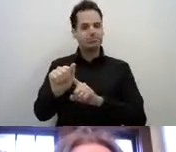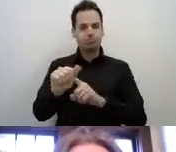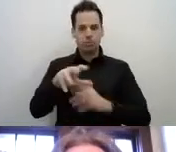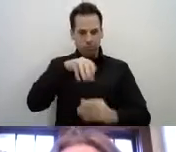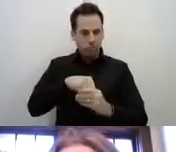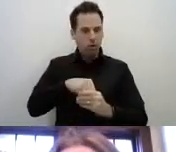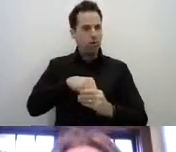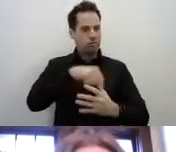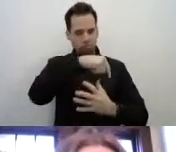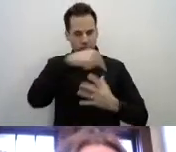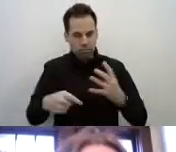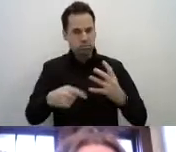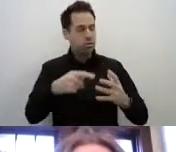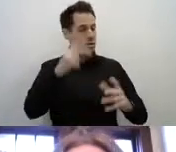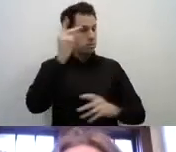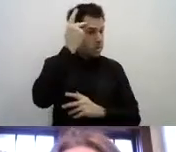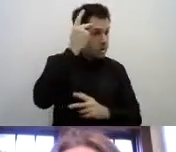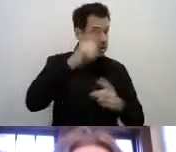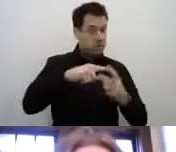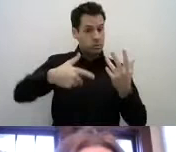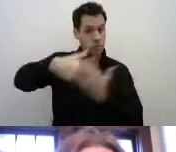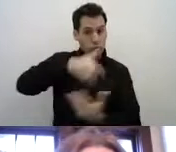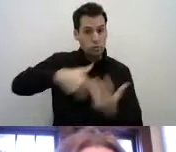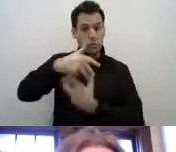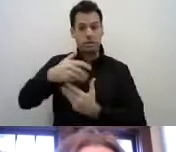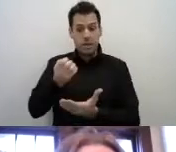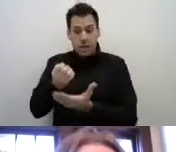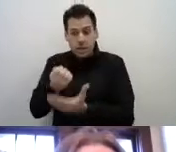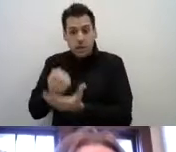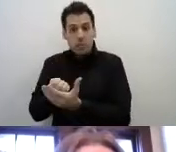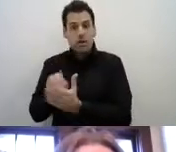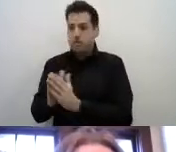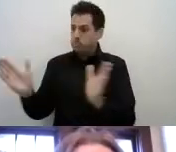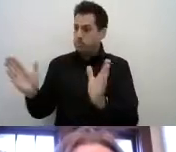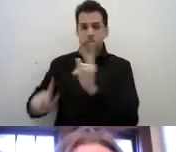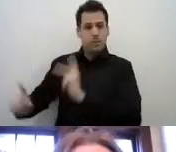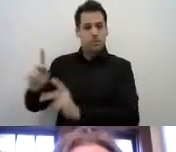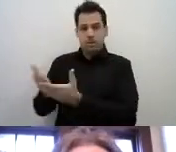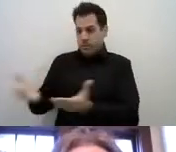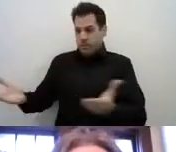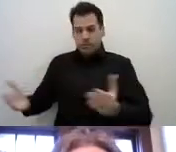political social economic and cultural life this year our focus is on the rights of people who